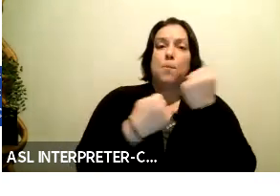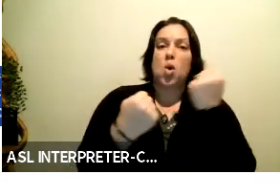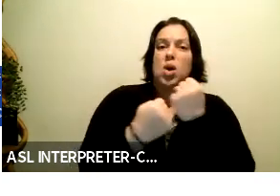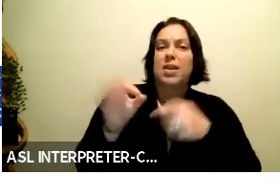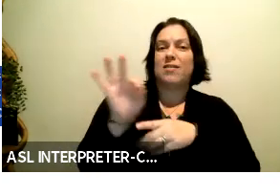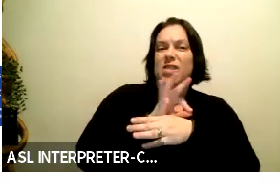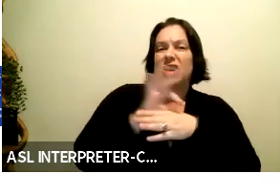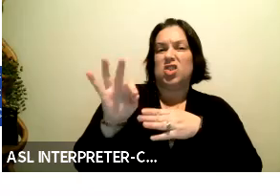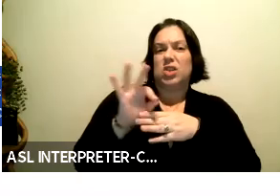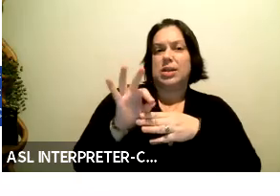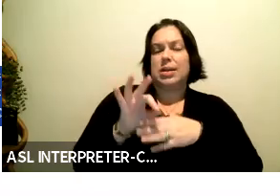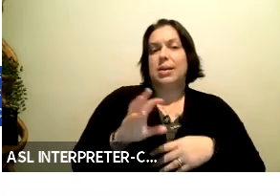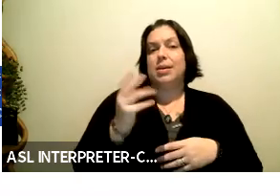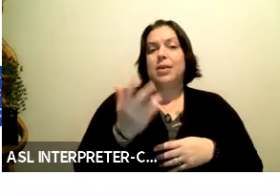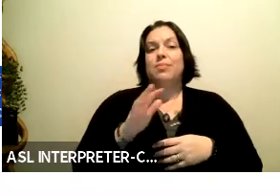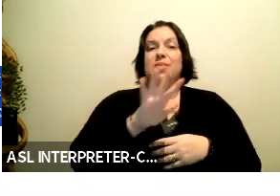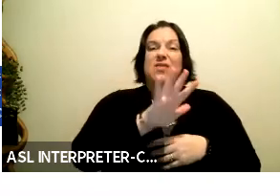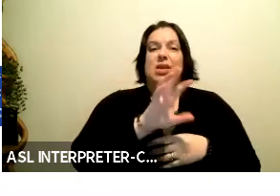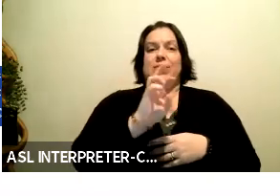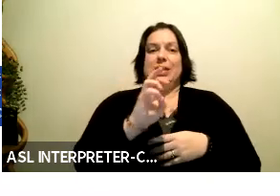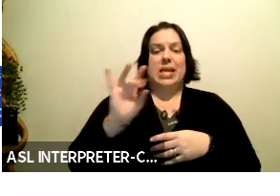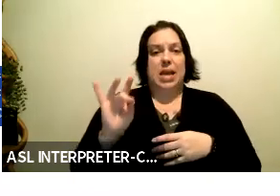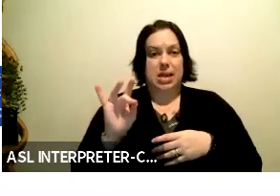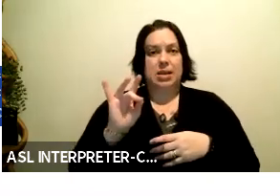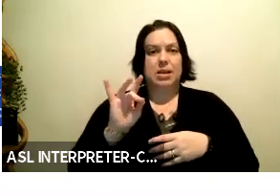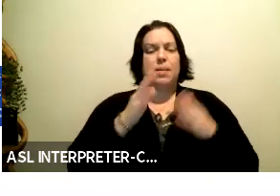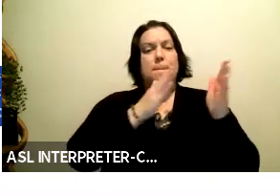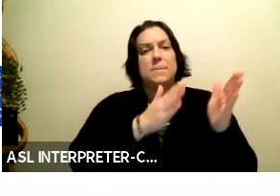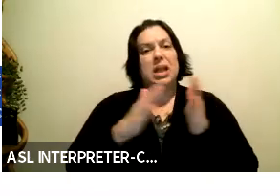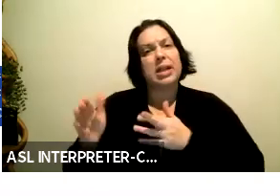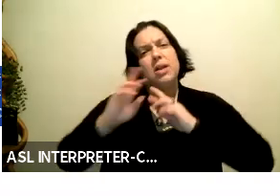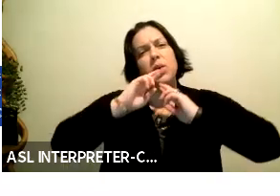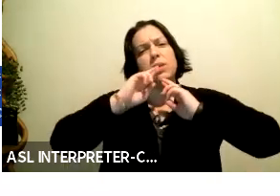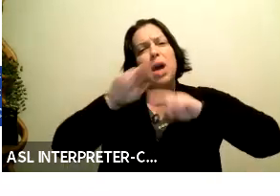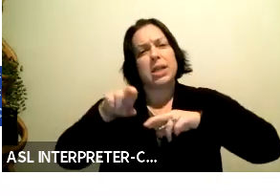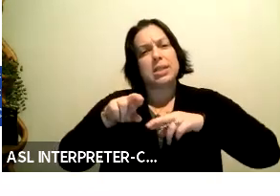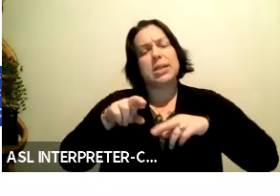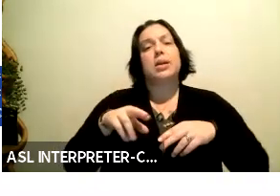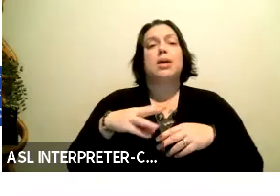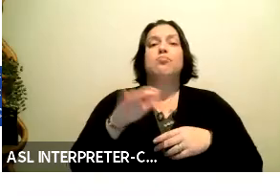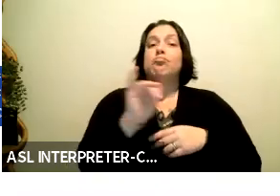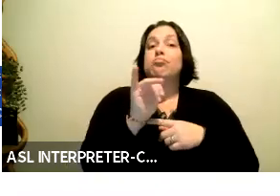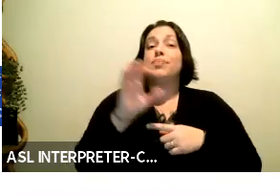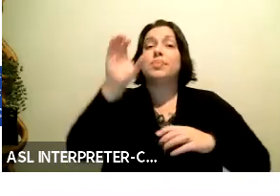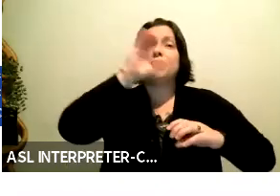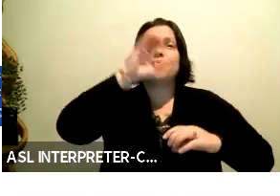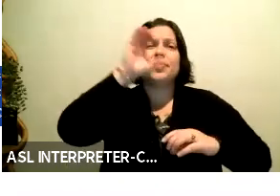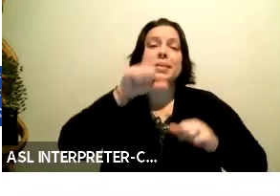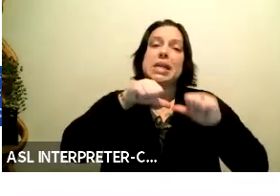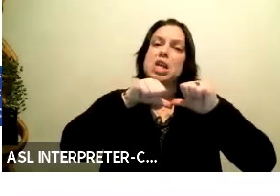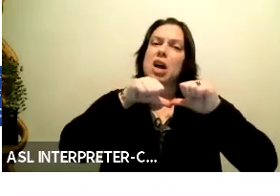6 and 8, planning and response, as well as seeking ongoing feedback and planning guidance from